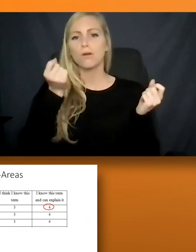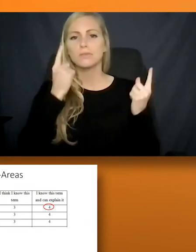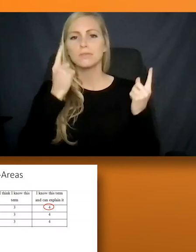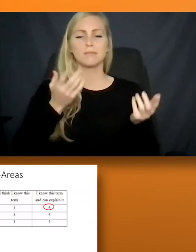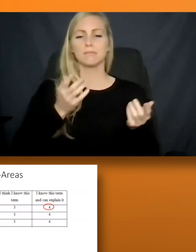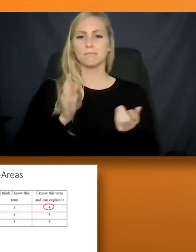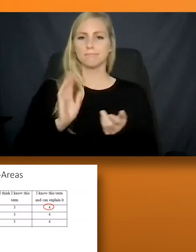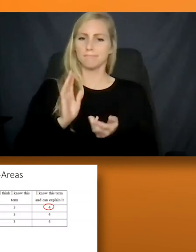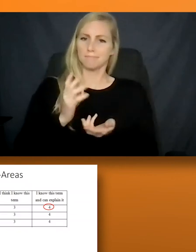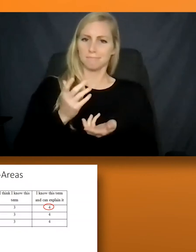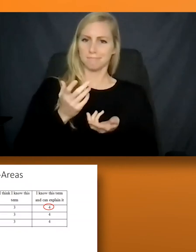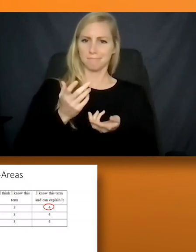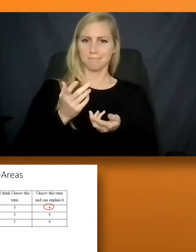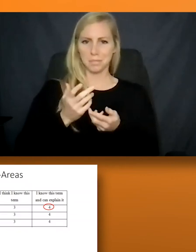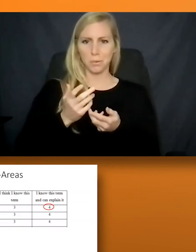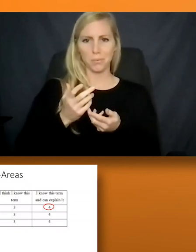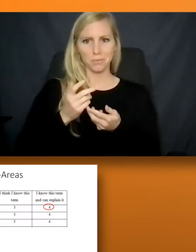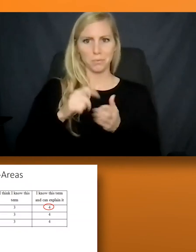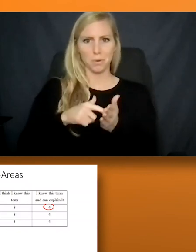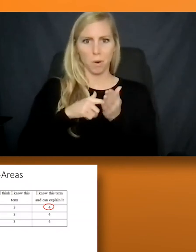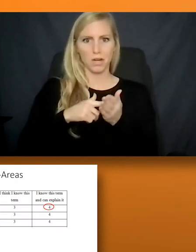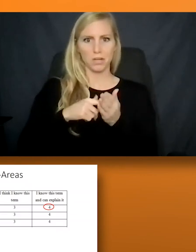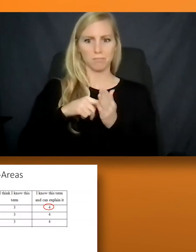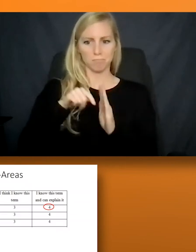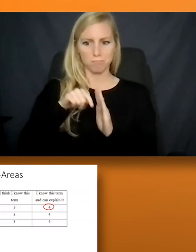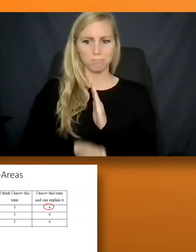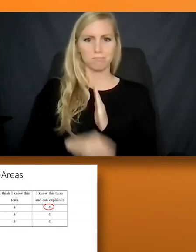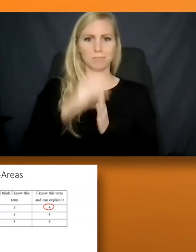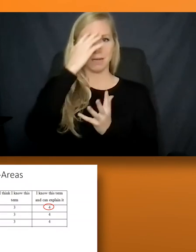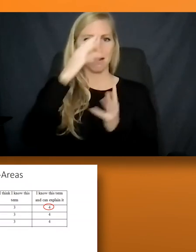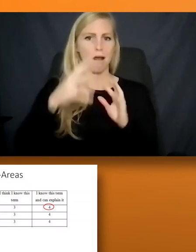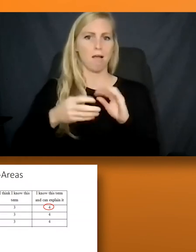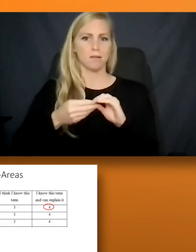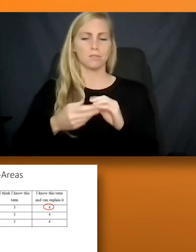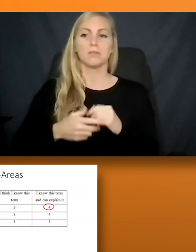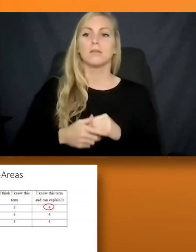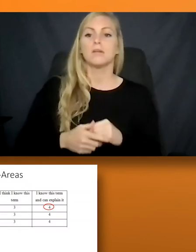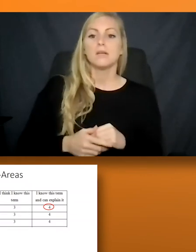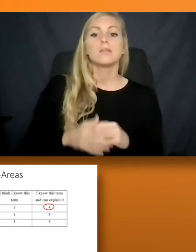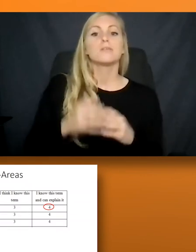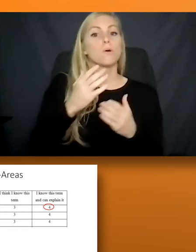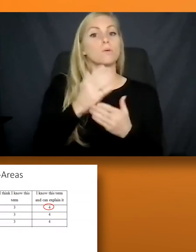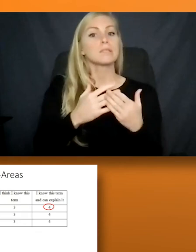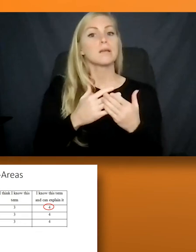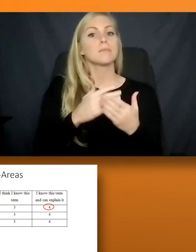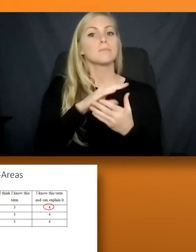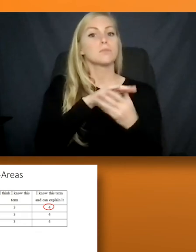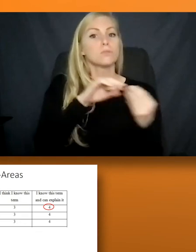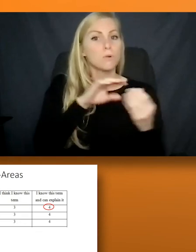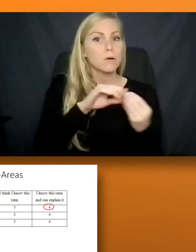If it was a story, sometimes in novels, something that might be more nonfiction,